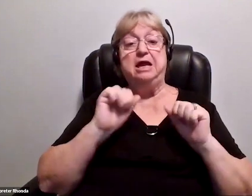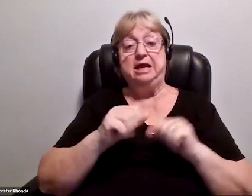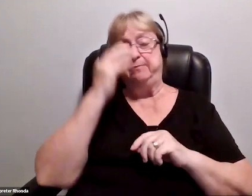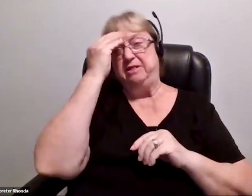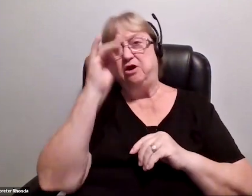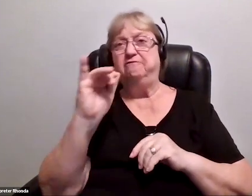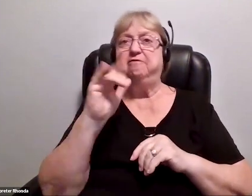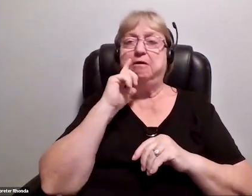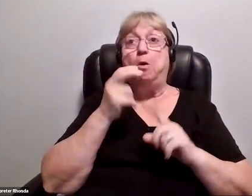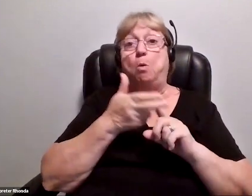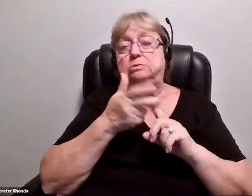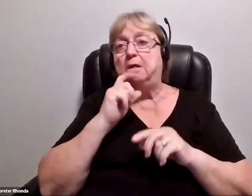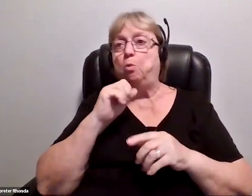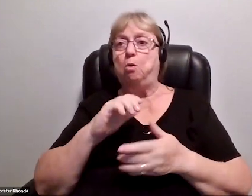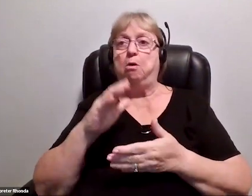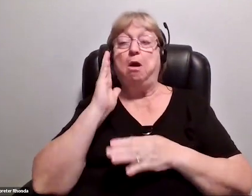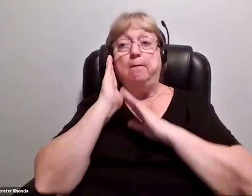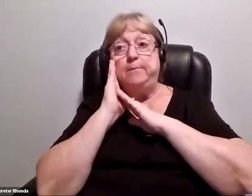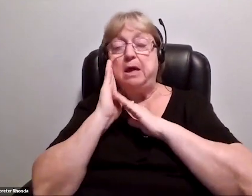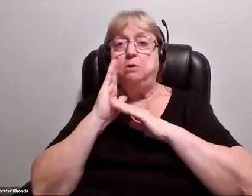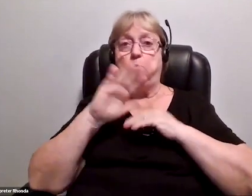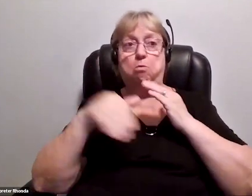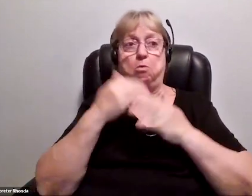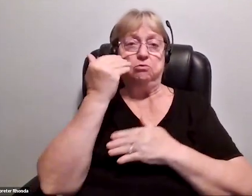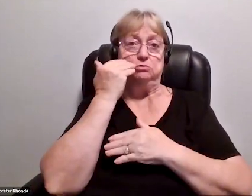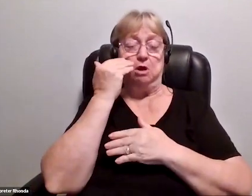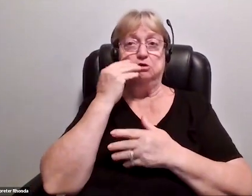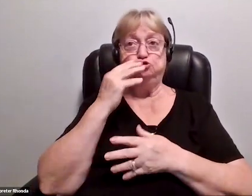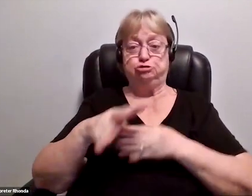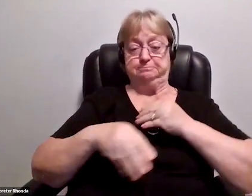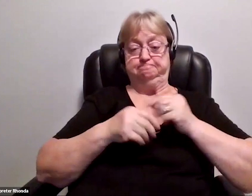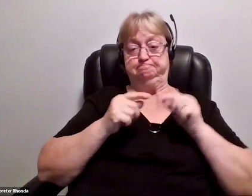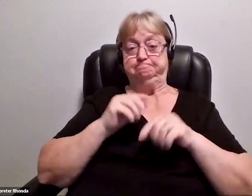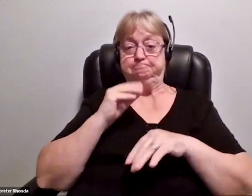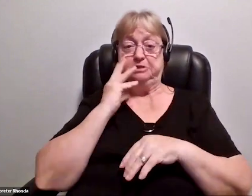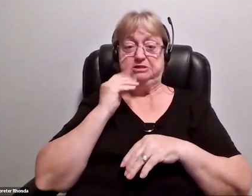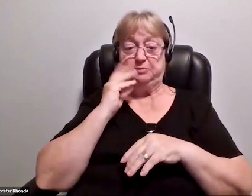where all the knowledge, attitudes, experiences, and resources related to science acquired